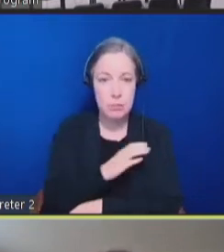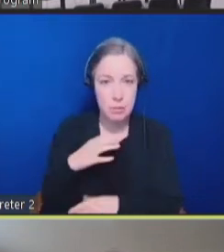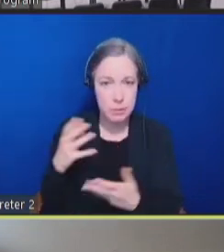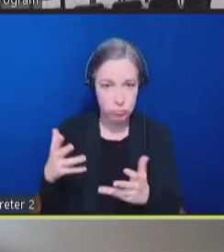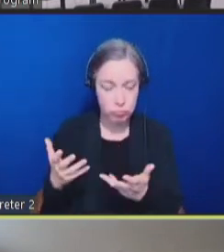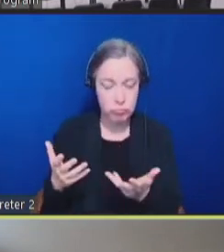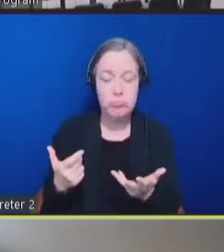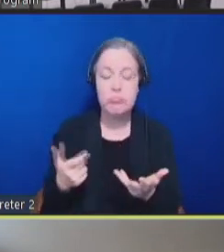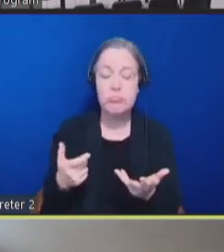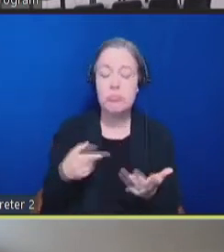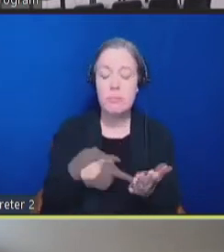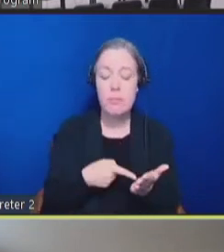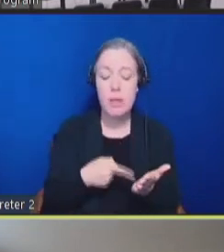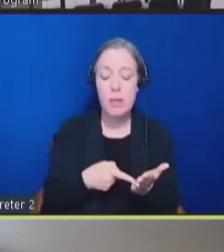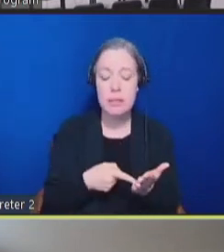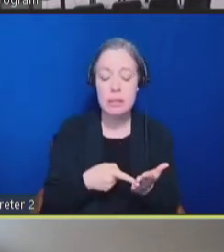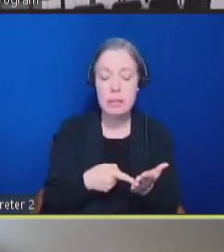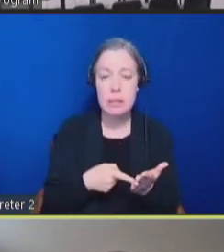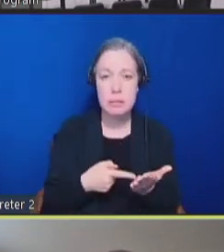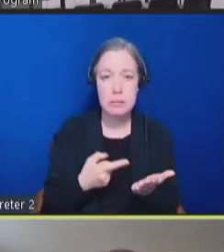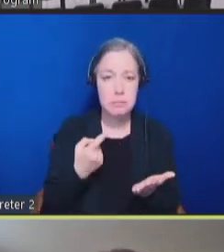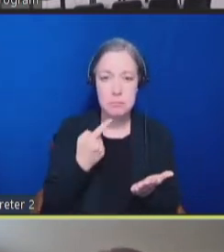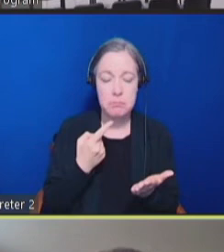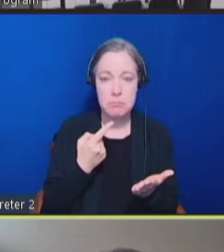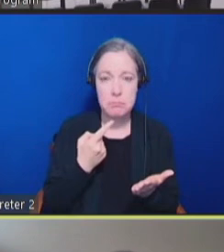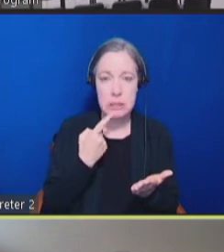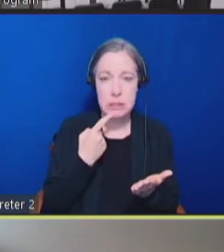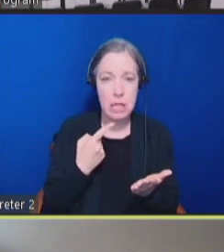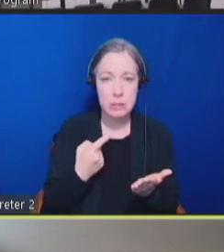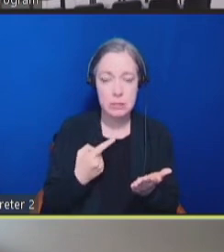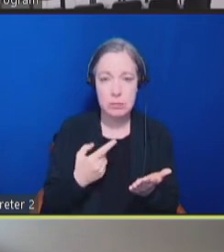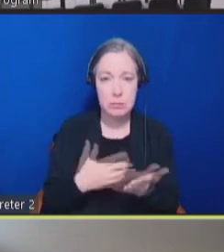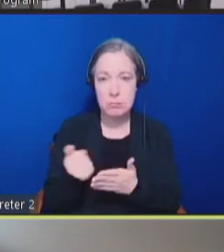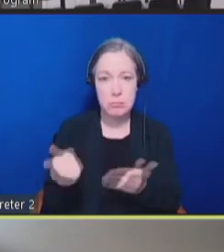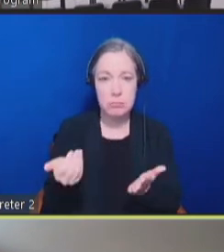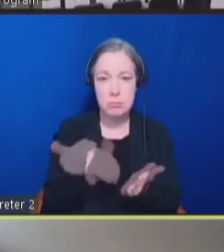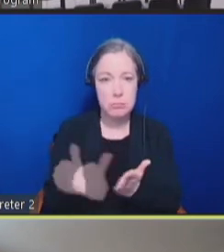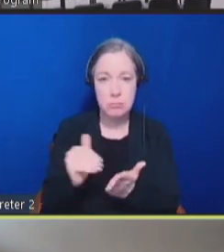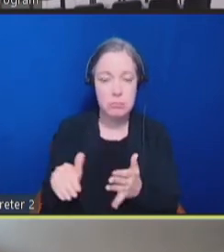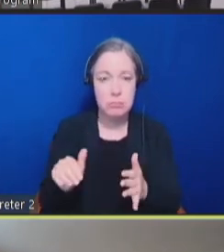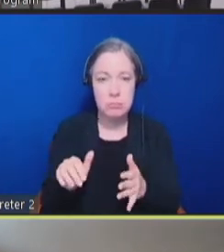is repetitive of what you've already heard from BARDA and from CDC. So,